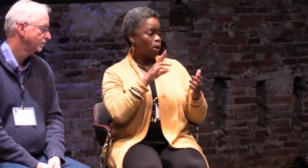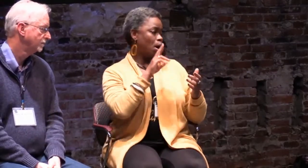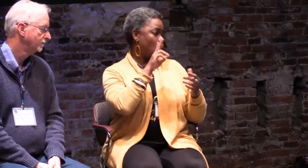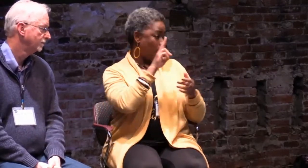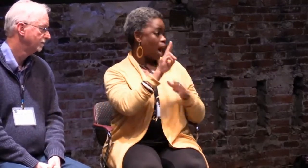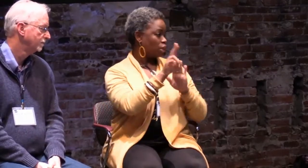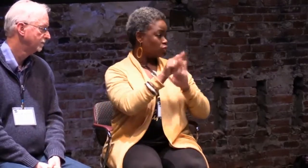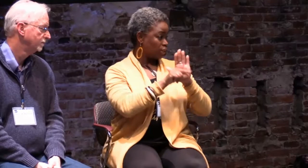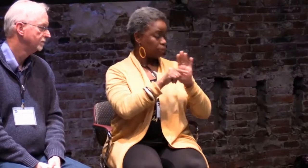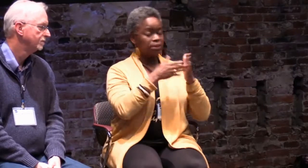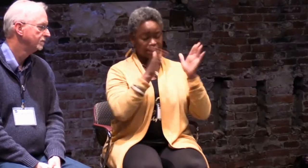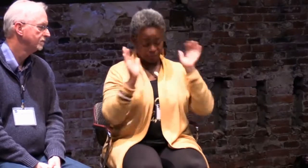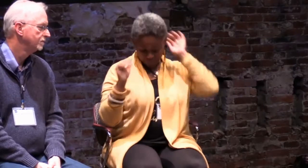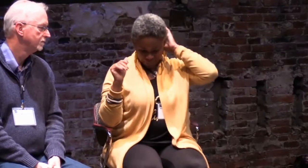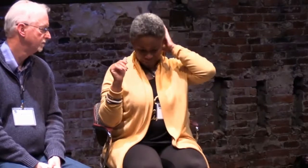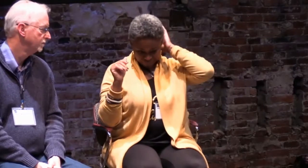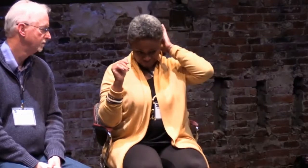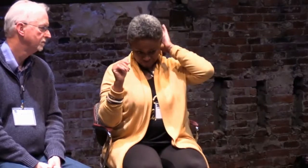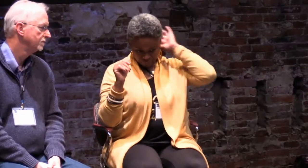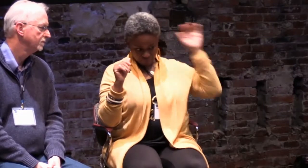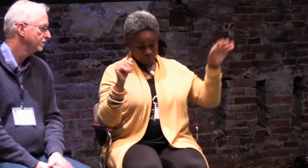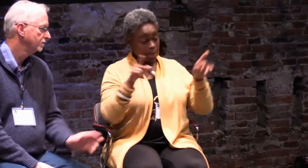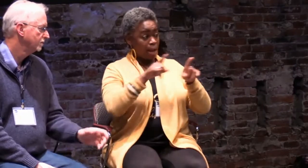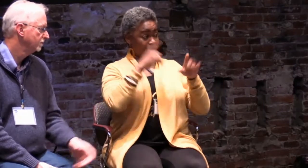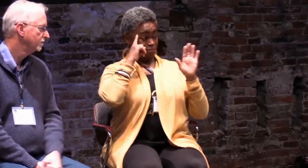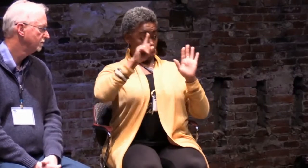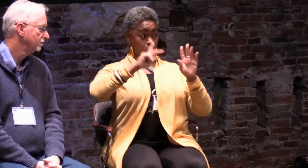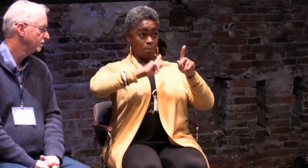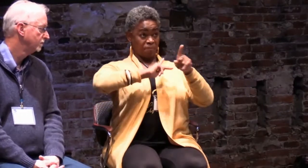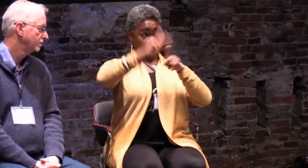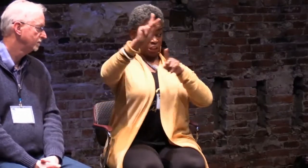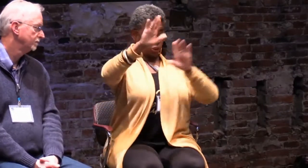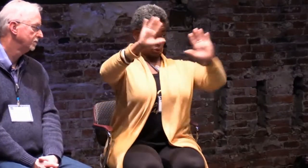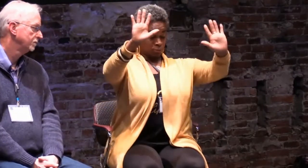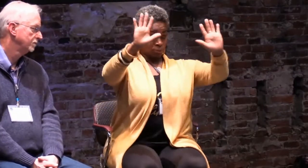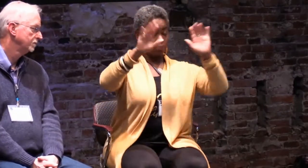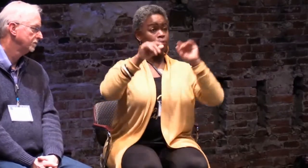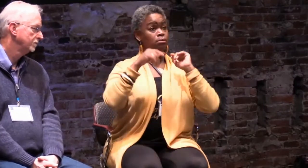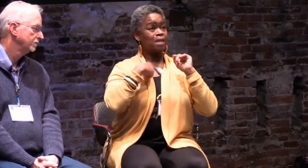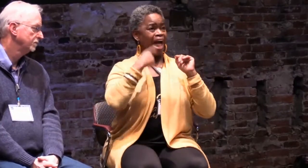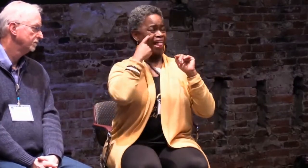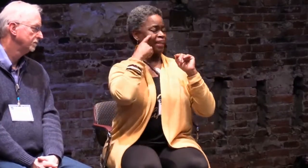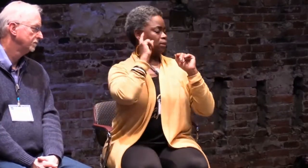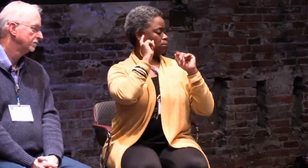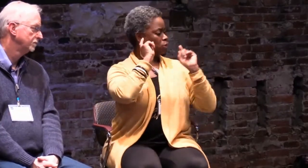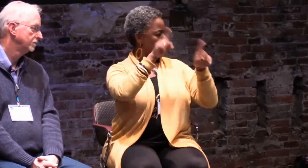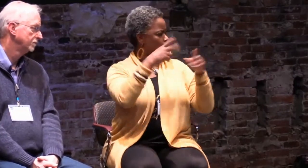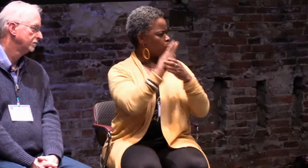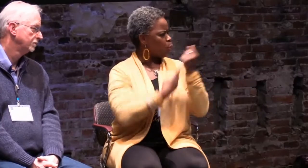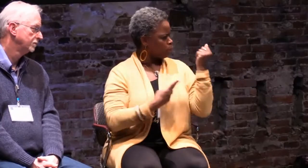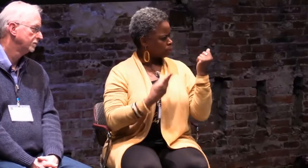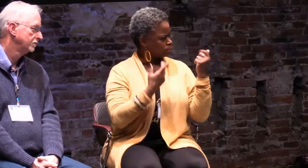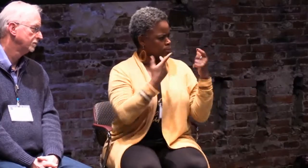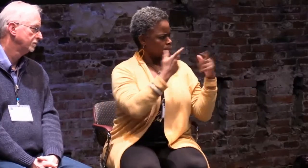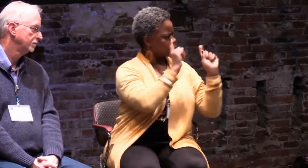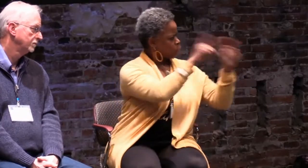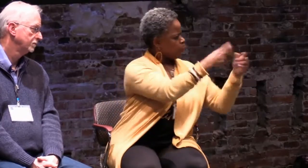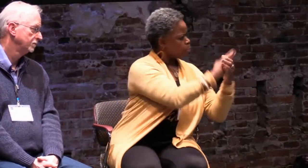Are you talking about grad school or undergrad? Where are you? Any. Okay. Undergrad, grad, doesn't matter. So, if you are aspiring